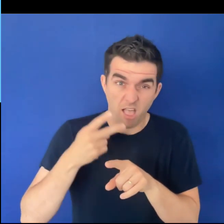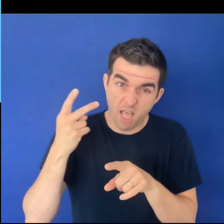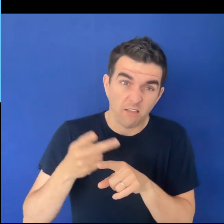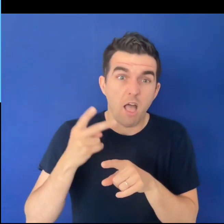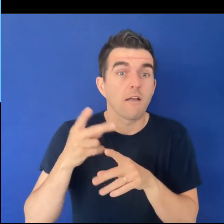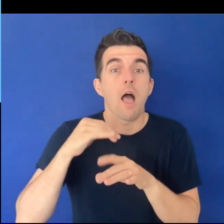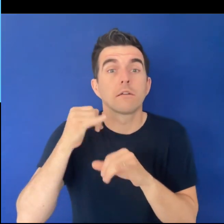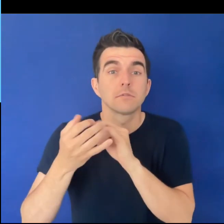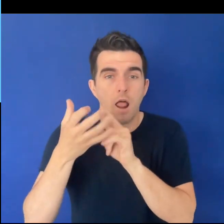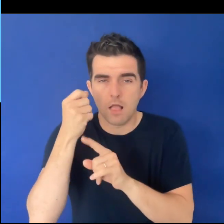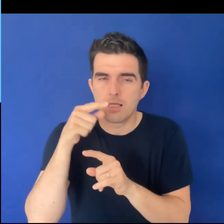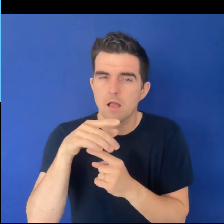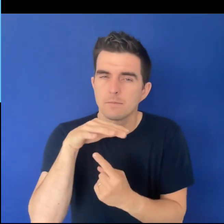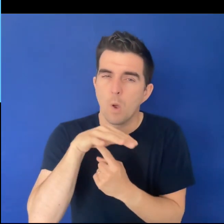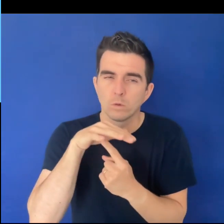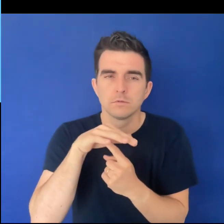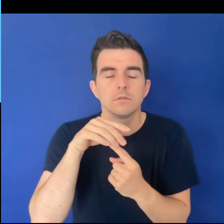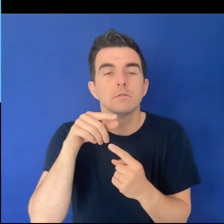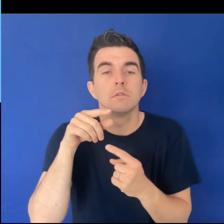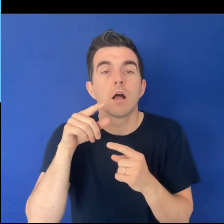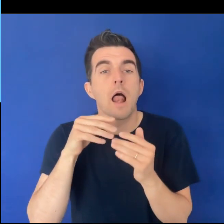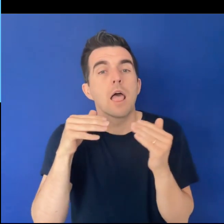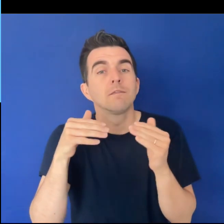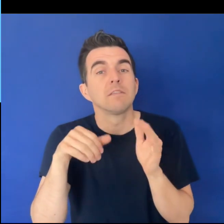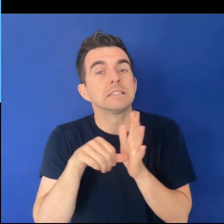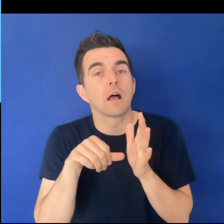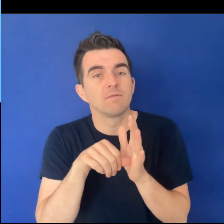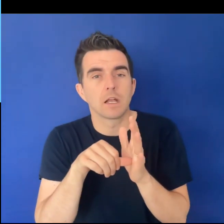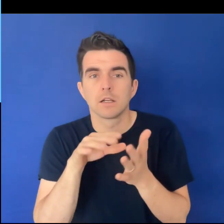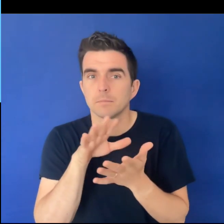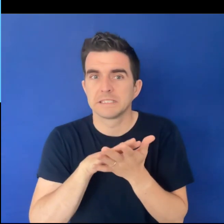It was important to us that the level of difficulty in confrontations wouldn’t affect